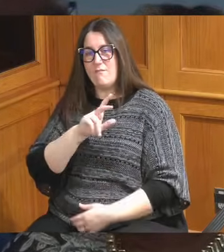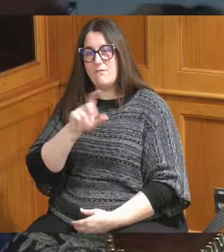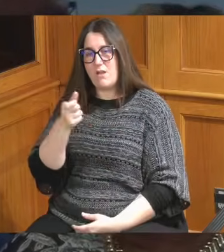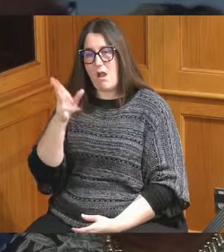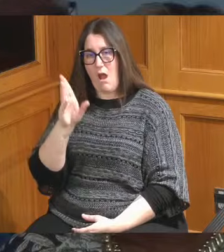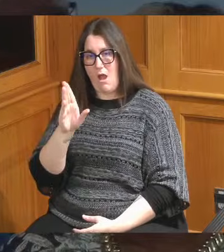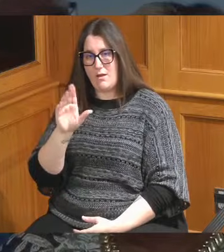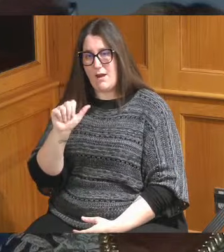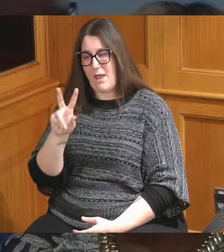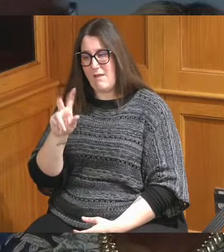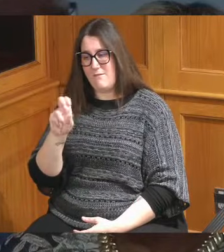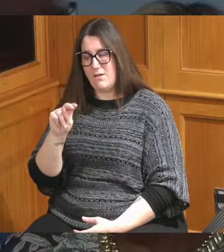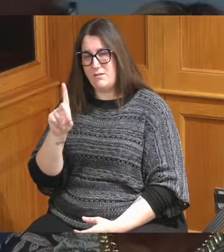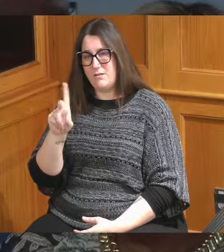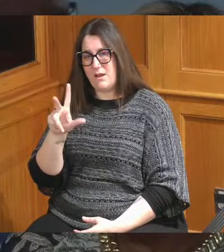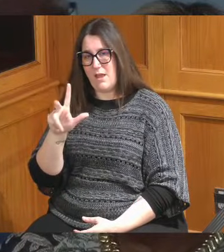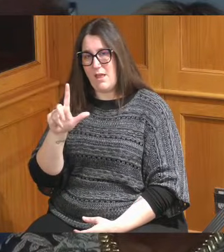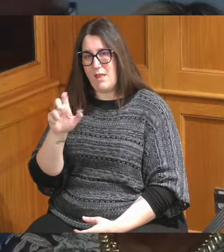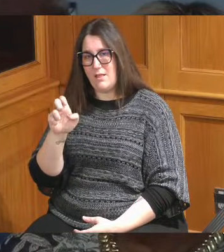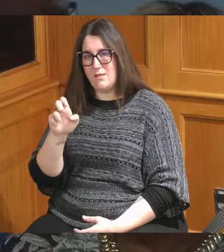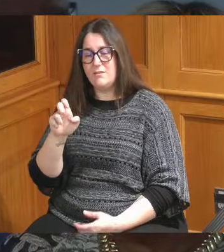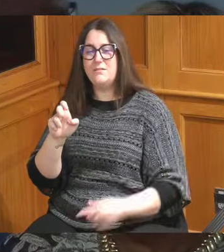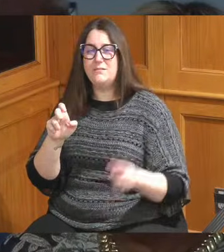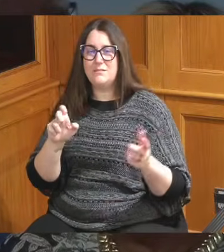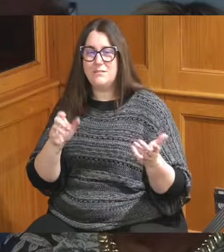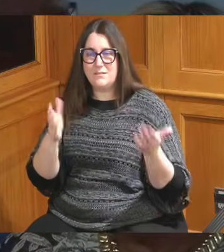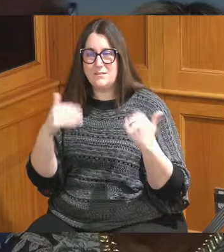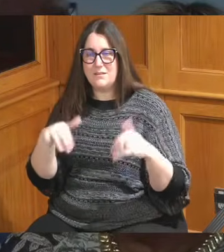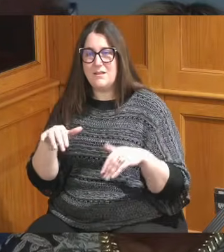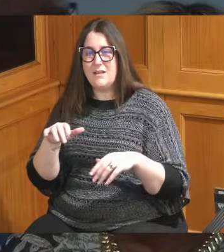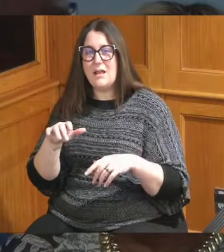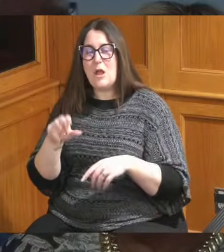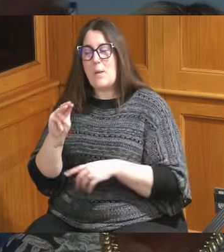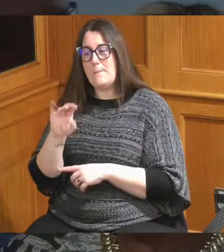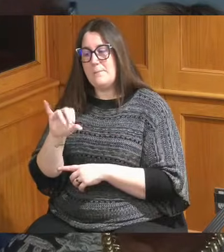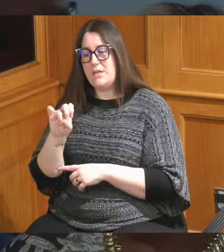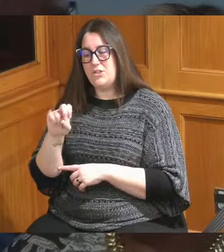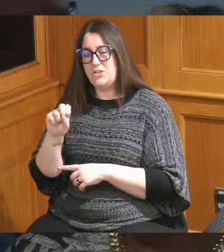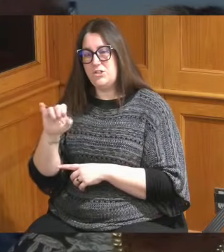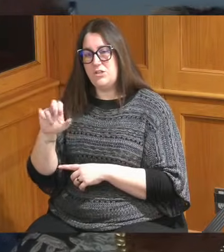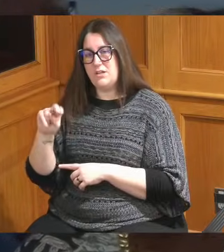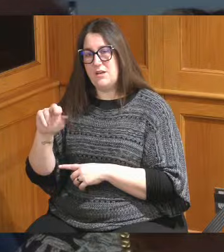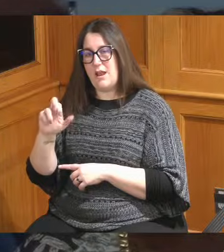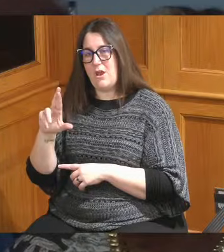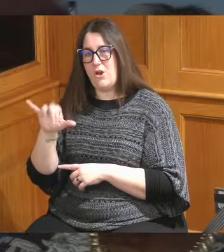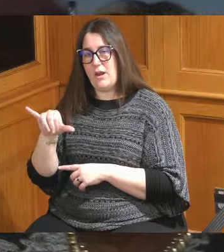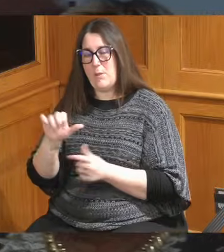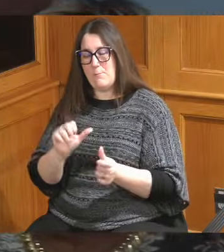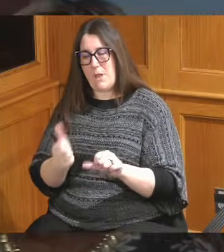I'm First Lady Eric Garrett, [clears throat] New Life Missionary Baptist Church. Would you